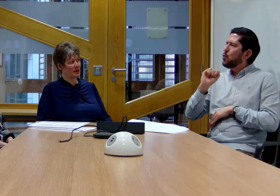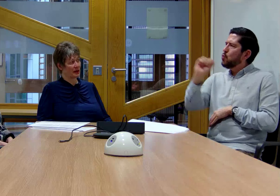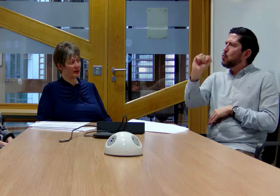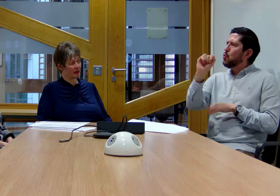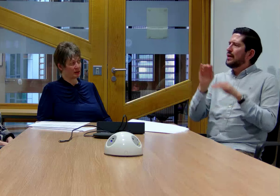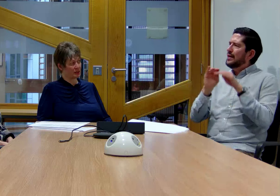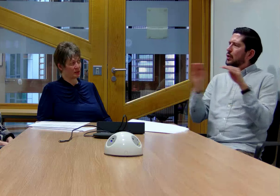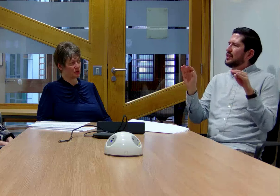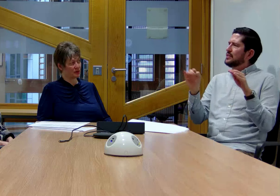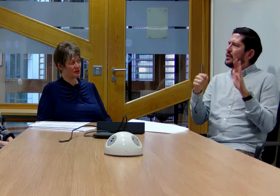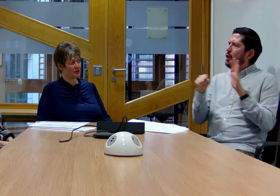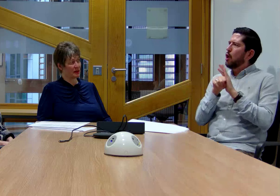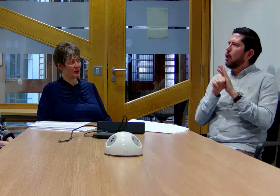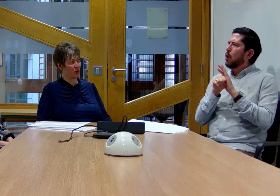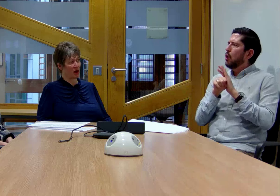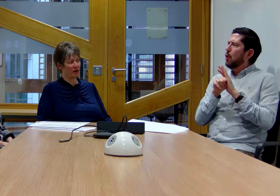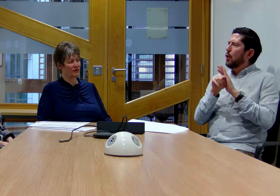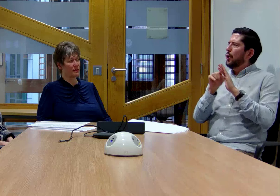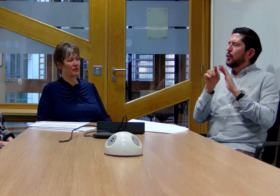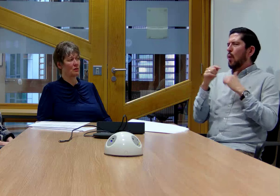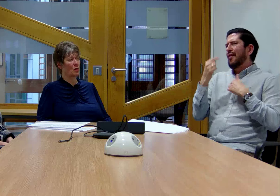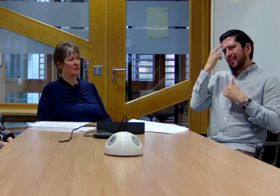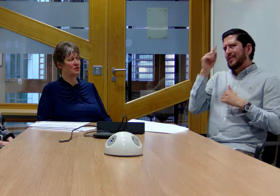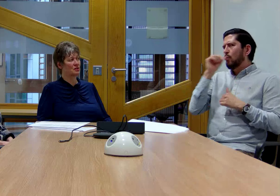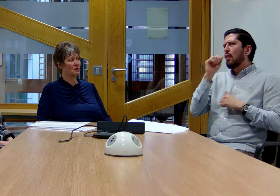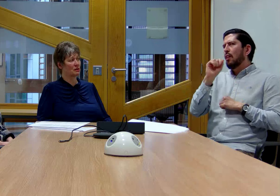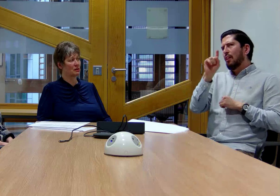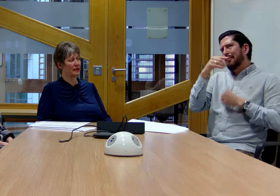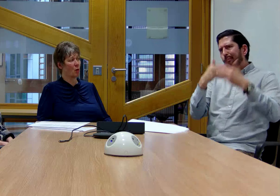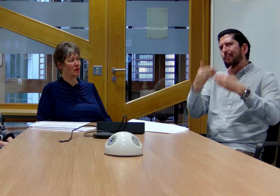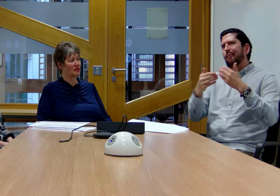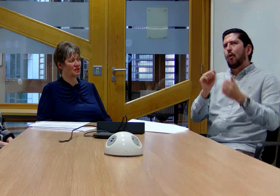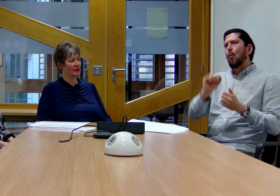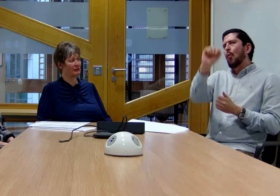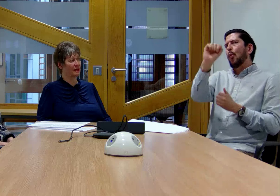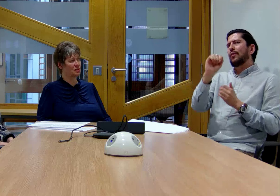But I don't think there's anything within Northern Ireland. I don't think that they